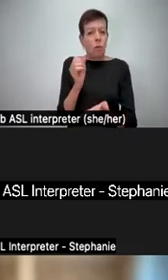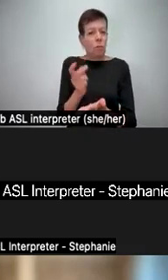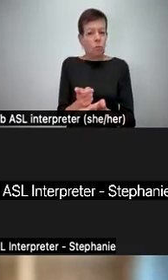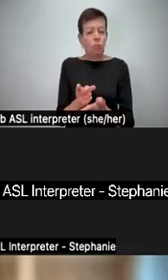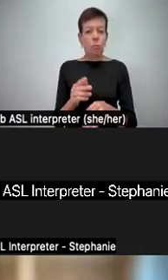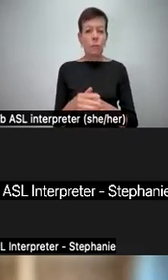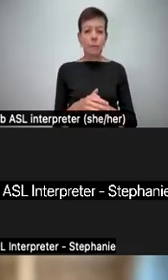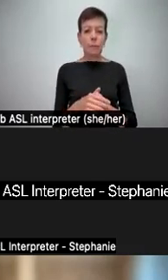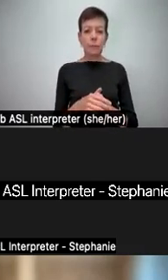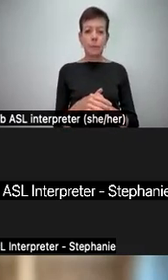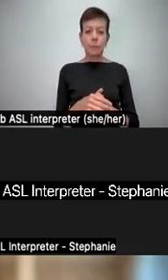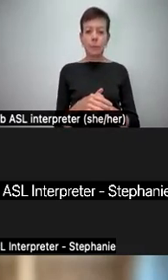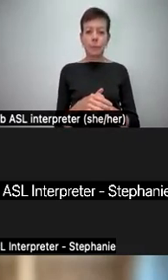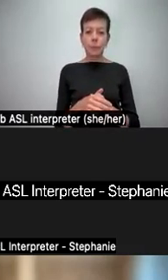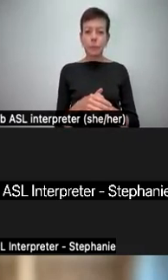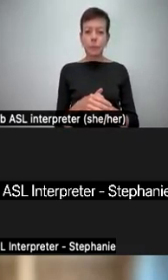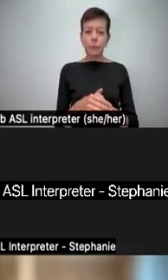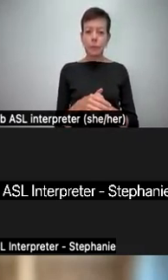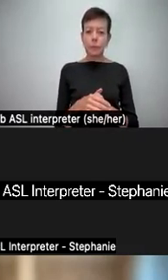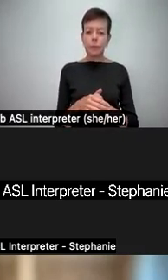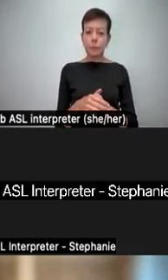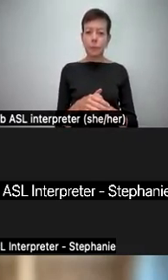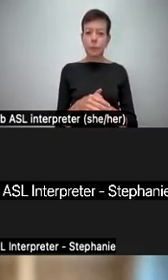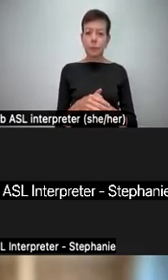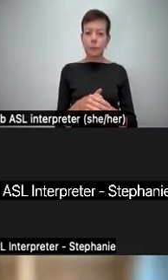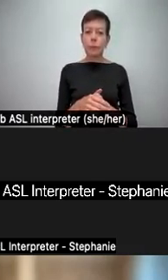and any additional assistance can be provided to work with the City after